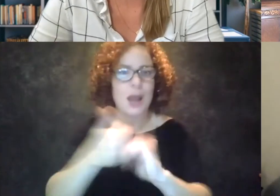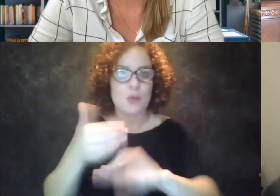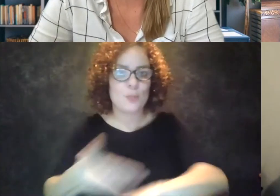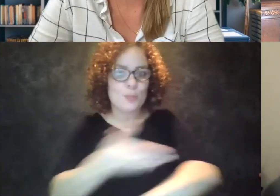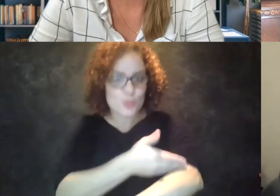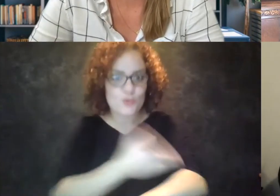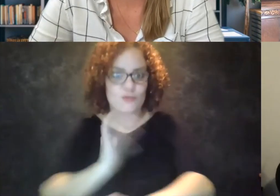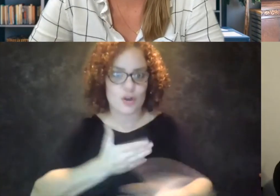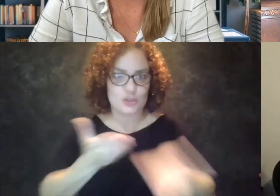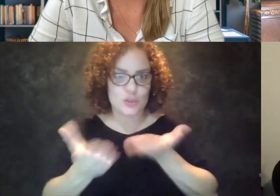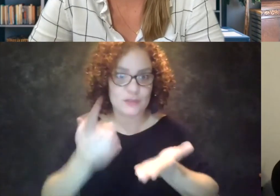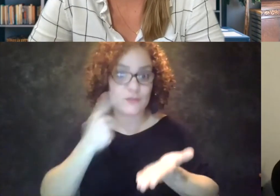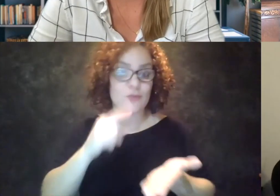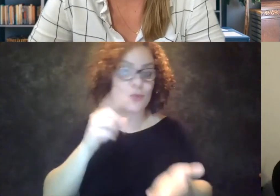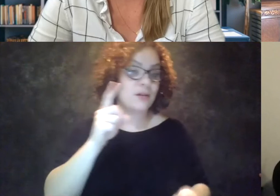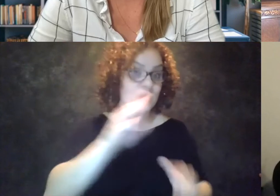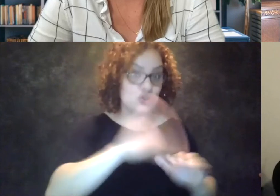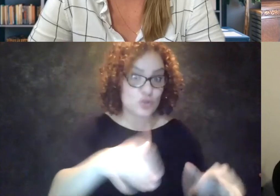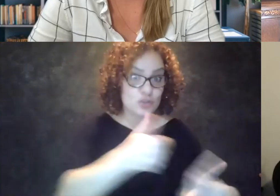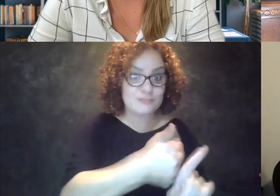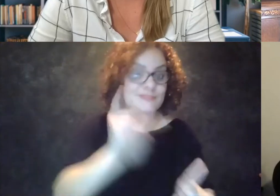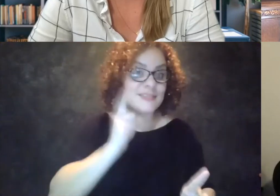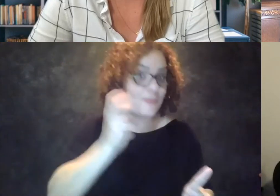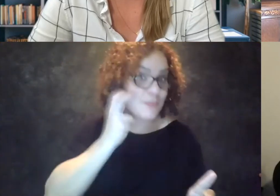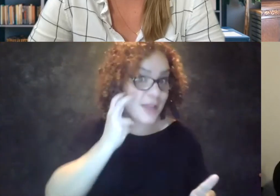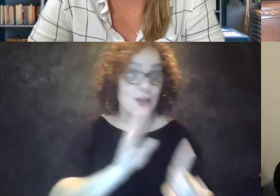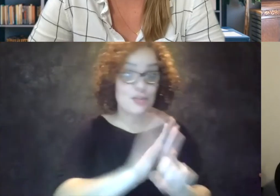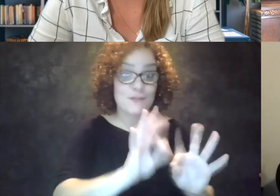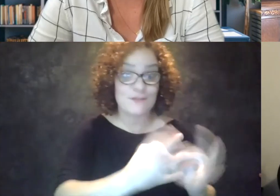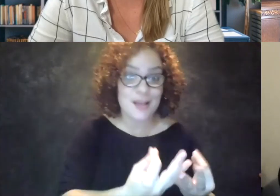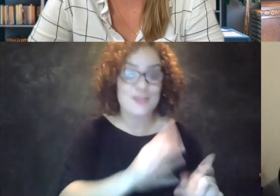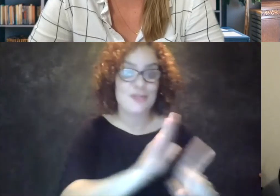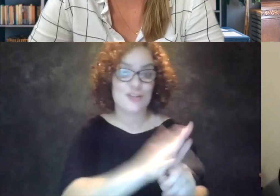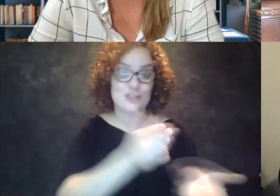families, and their service provider so we really would appreciate you taking a couple